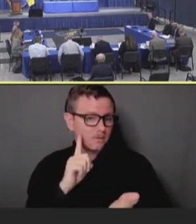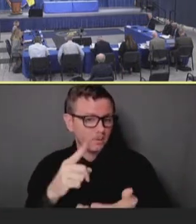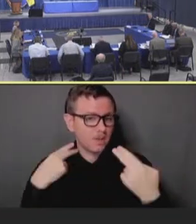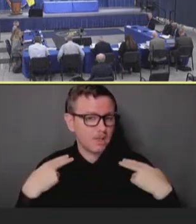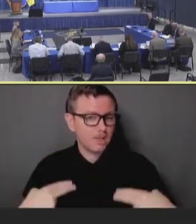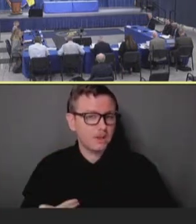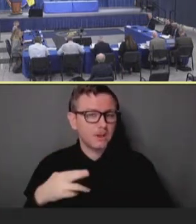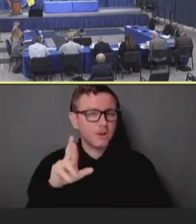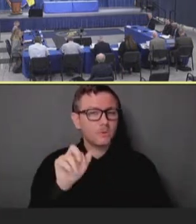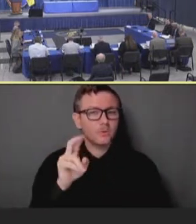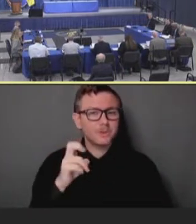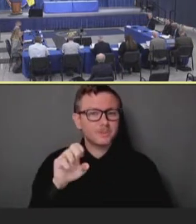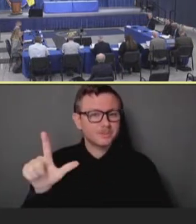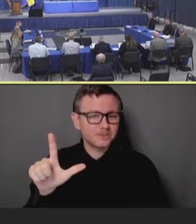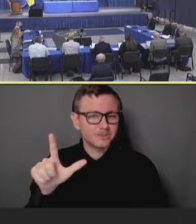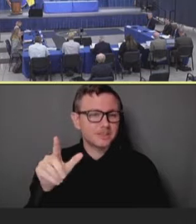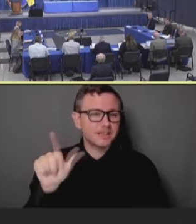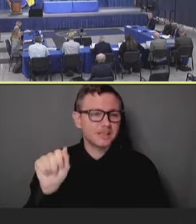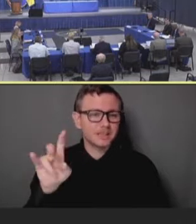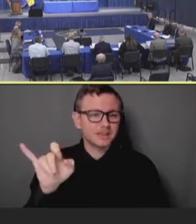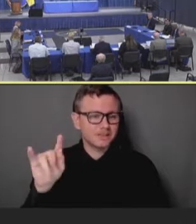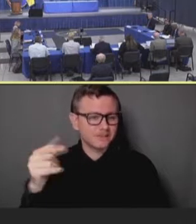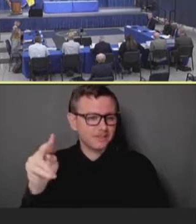Levine. She's going to provide us with opening remarks today.